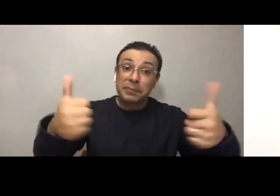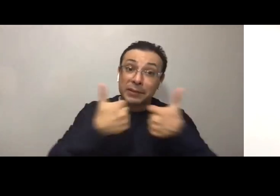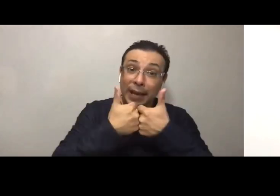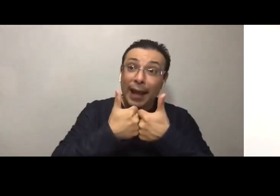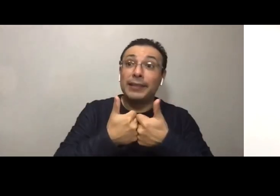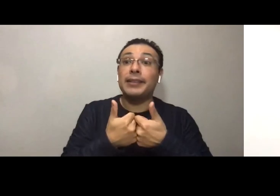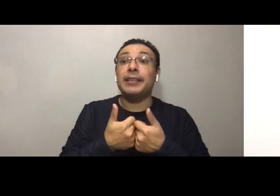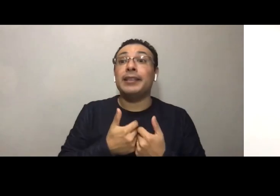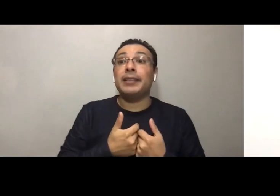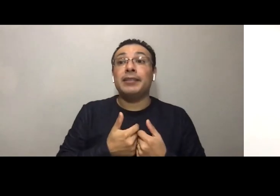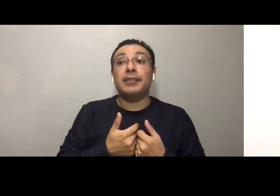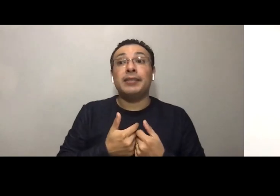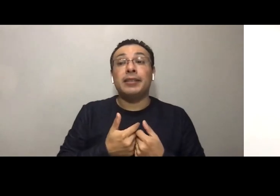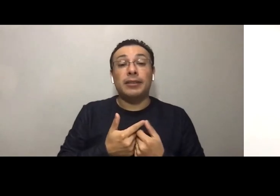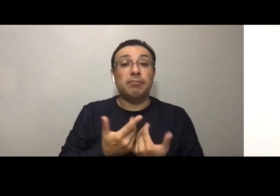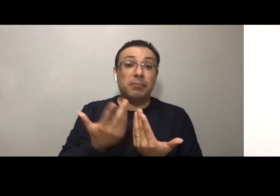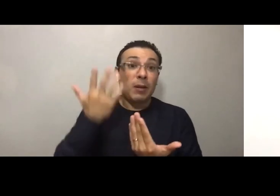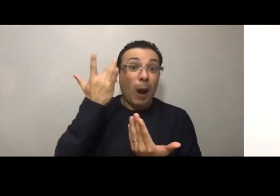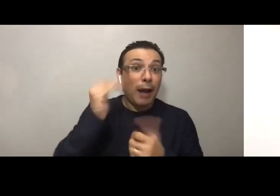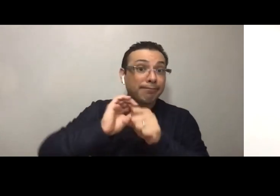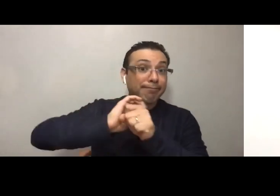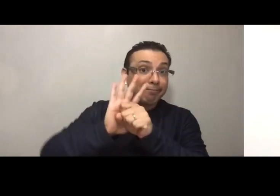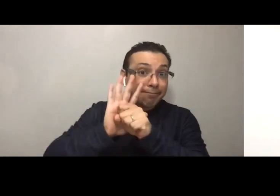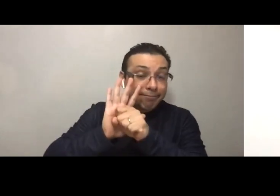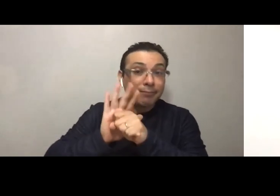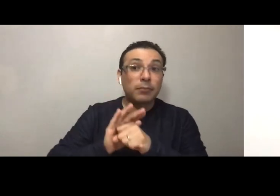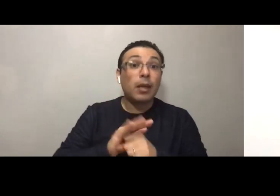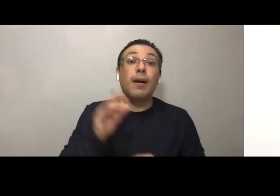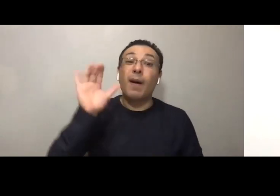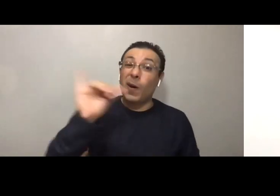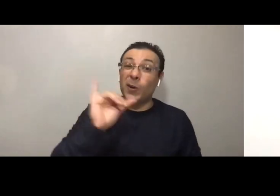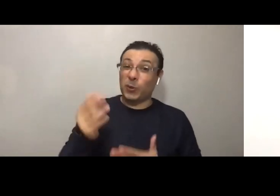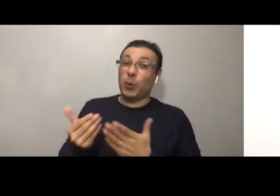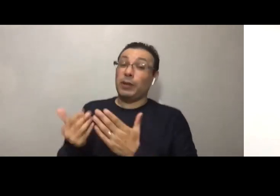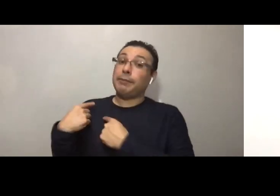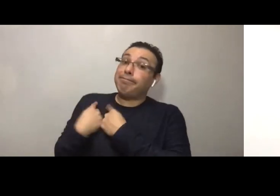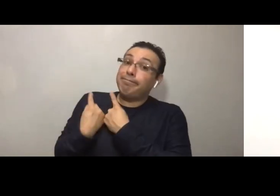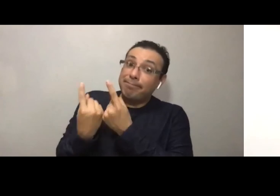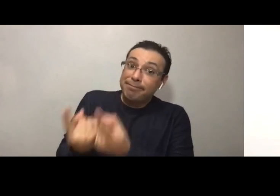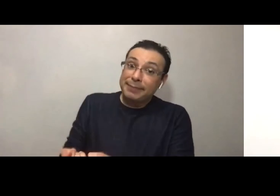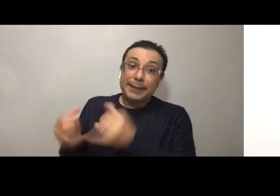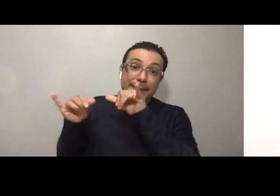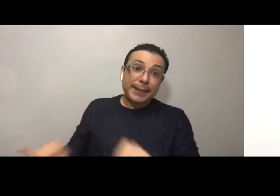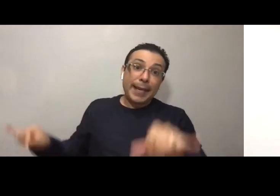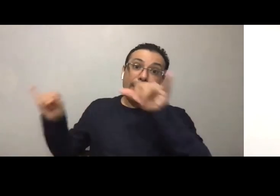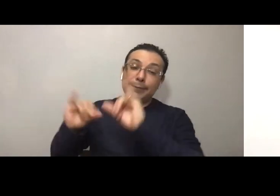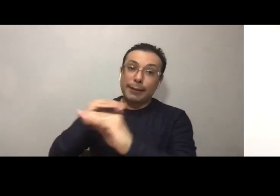and some old barriers that are related to entrenched voter suppression tactics that have existed in our country for centuries.